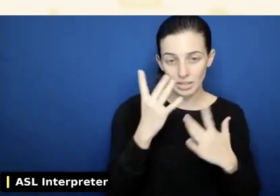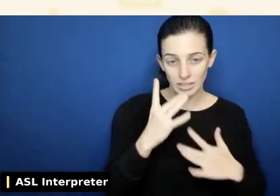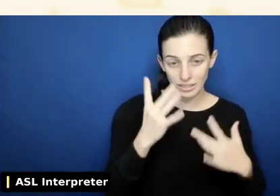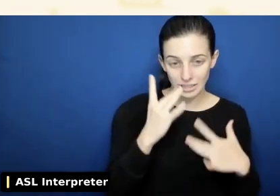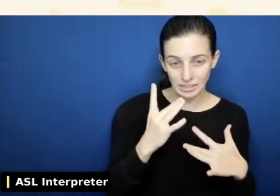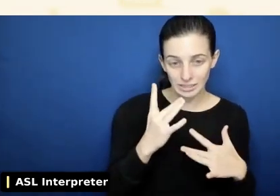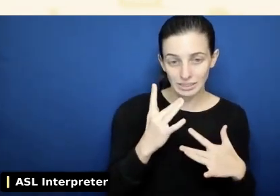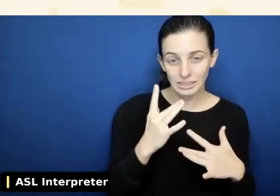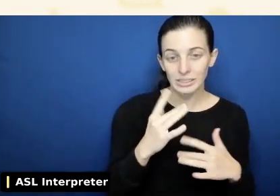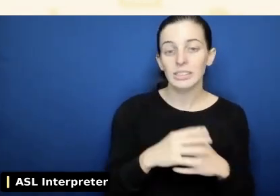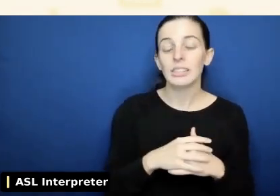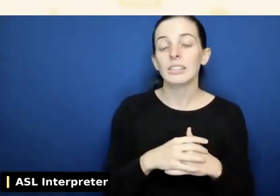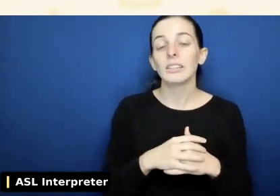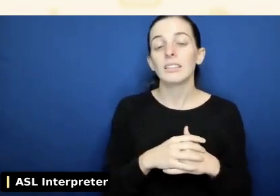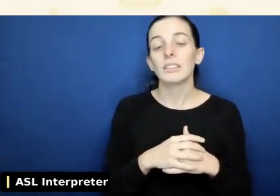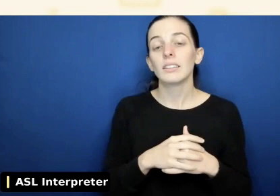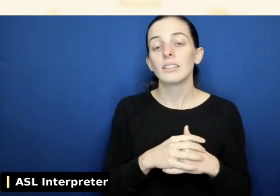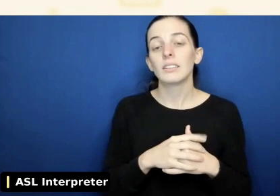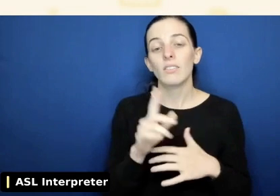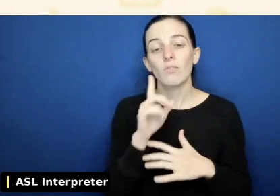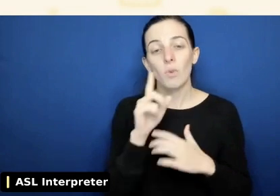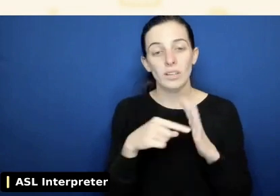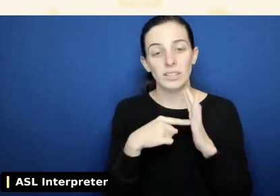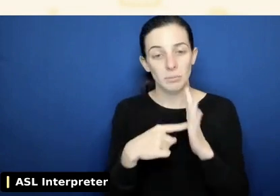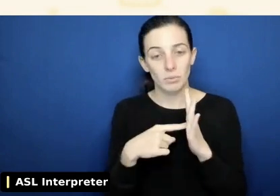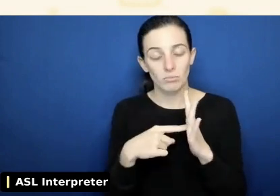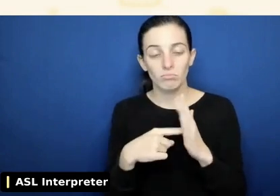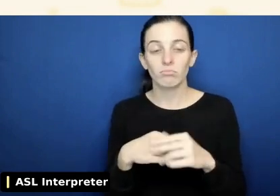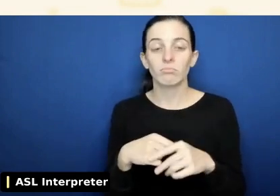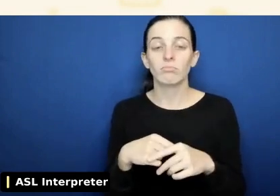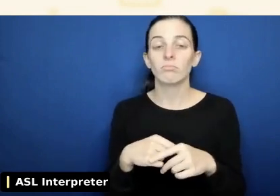For instance, the difficulty, fatigue, and energy management,